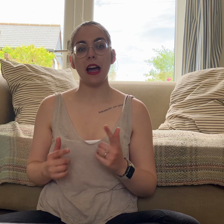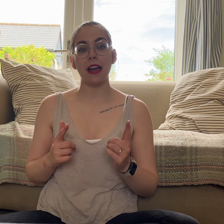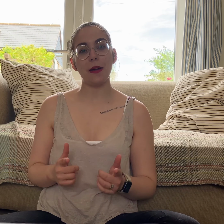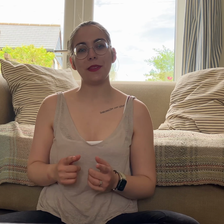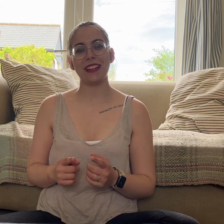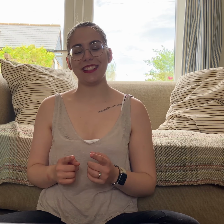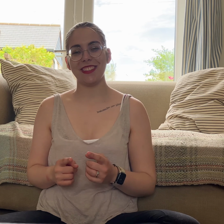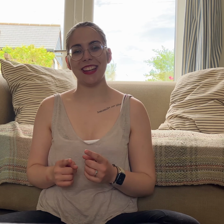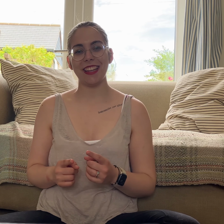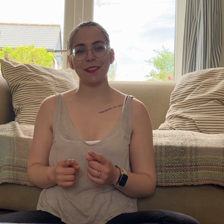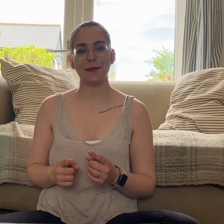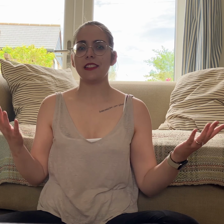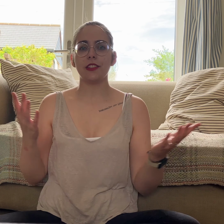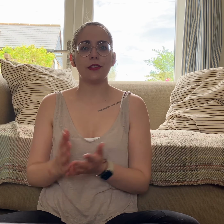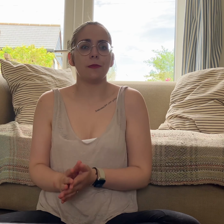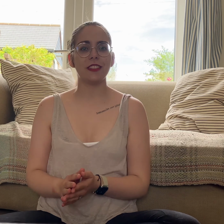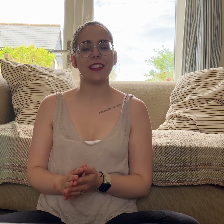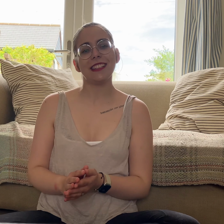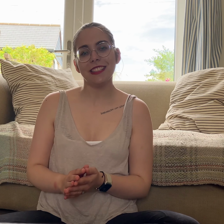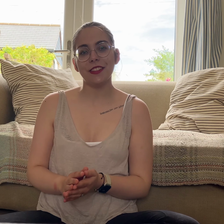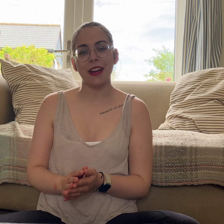I hope you'll enjoy it! Let's just jump straight into it!